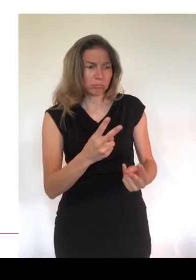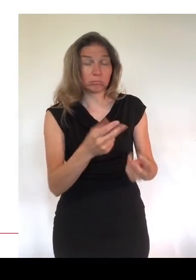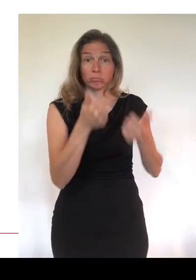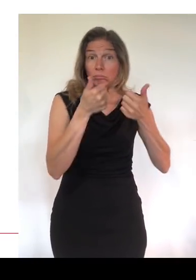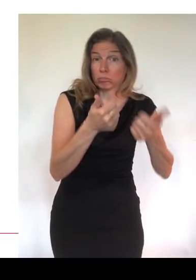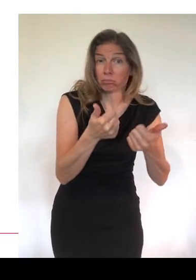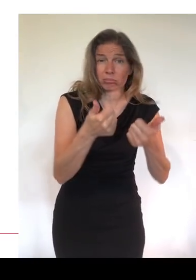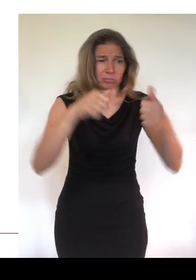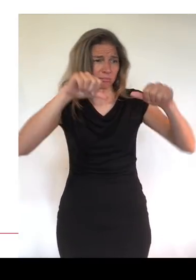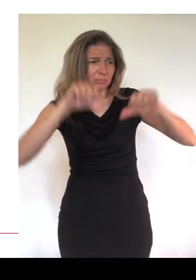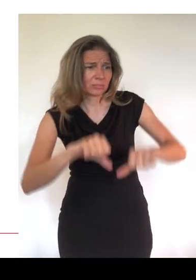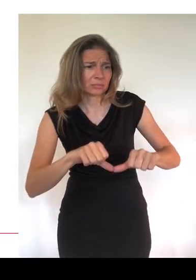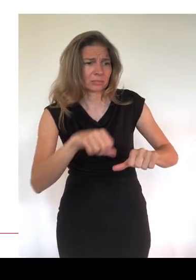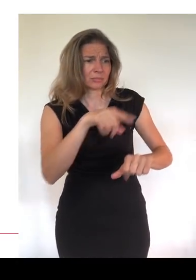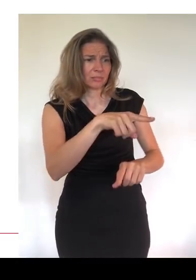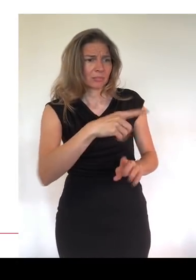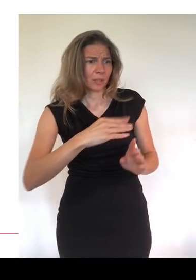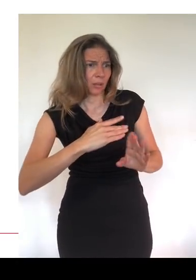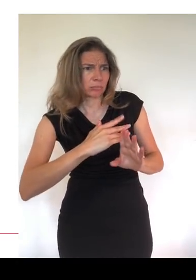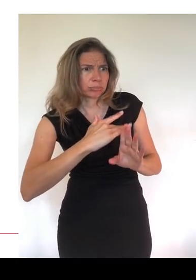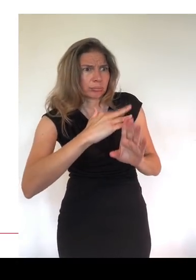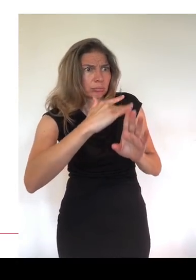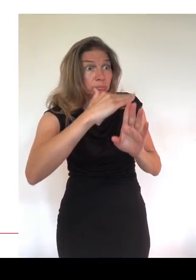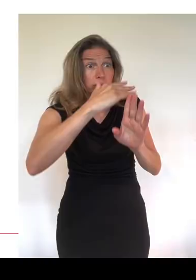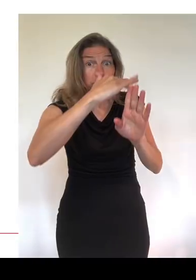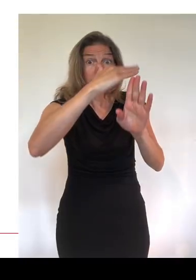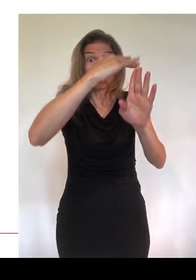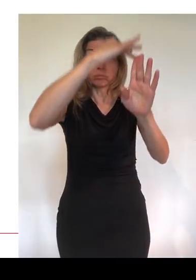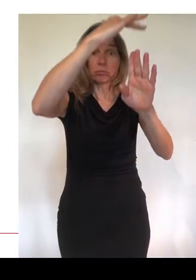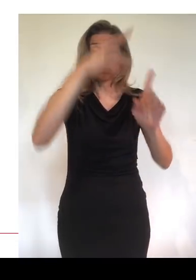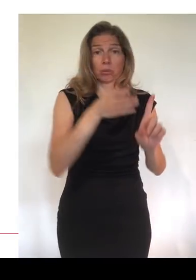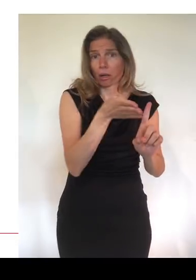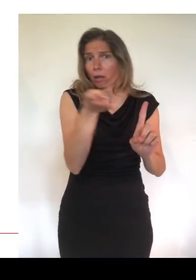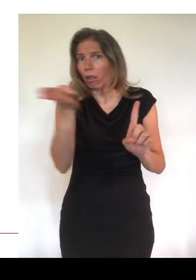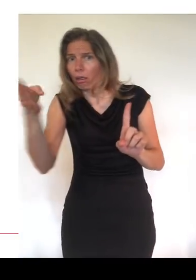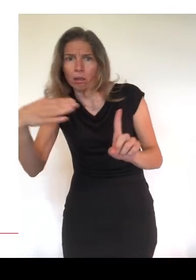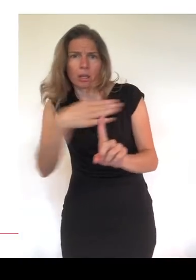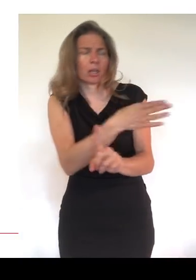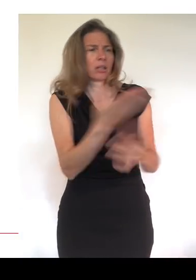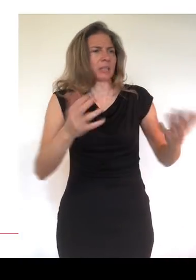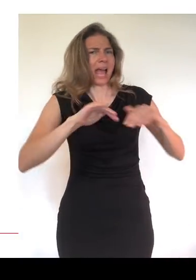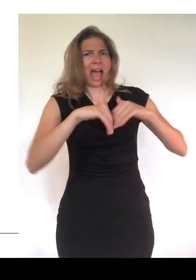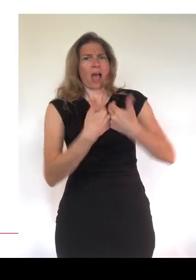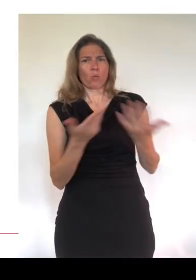doing how they are progressing and how their development is growing in general